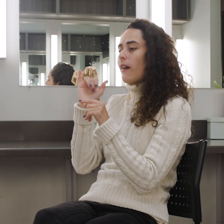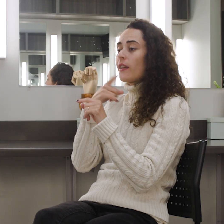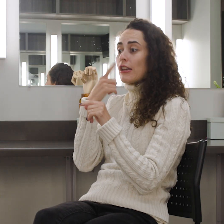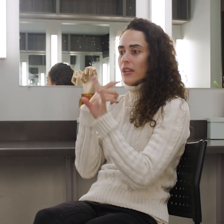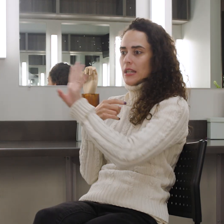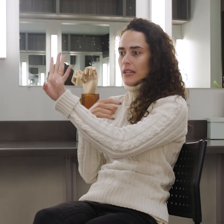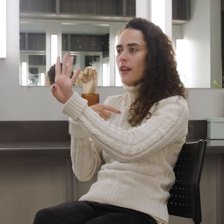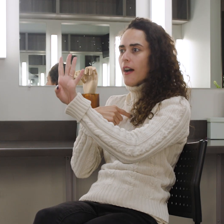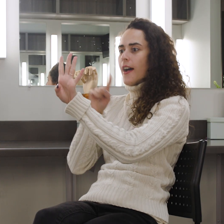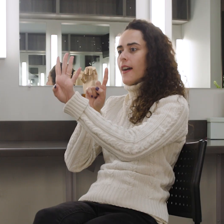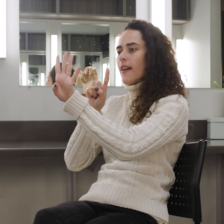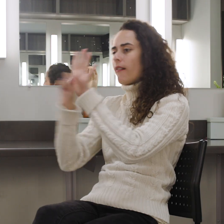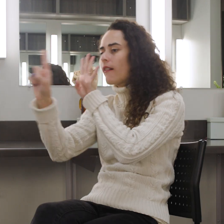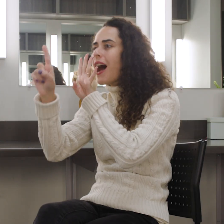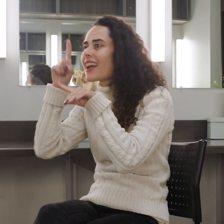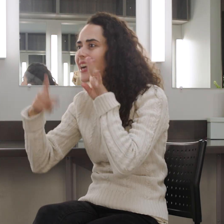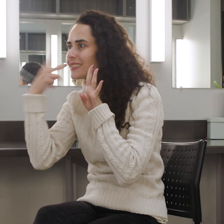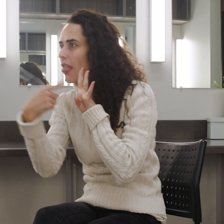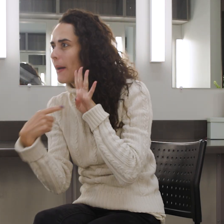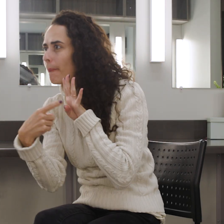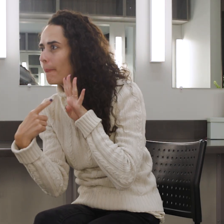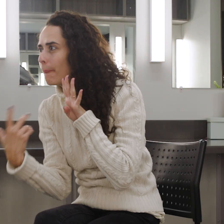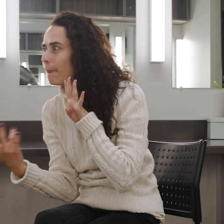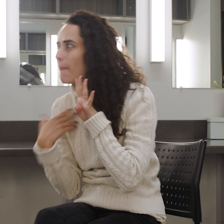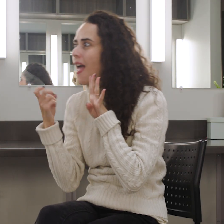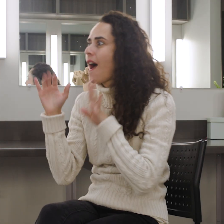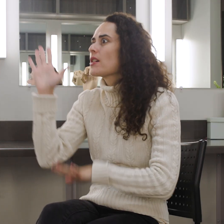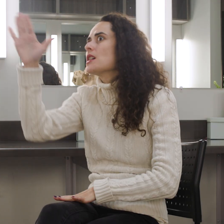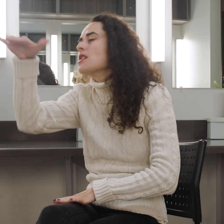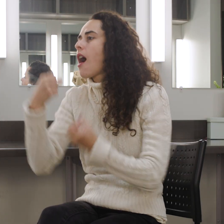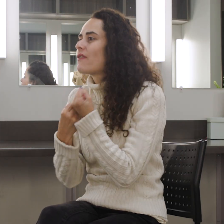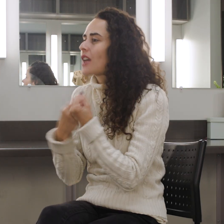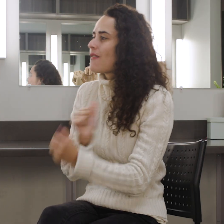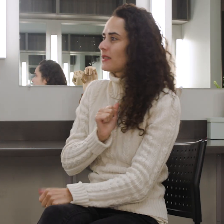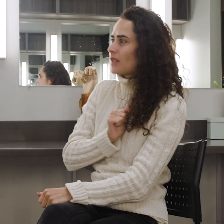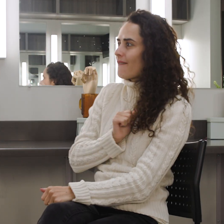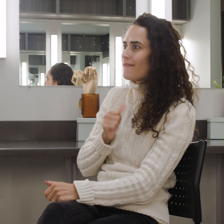Like, maybe there are a few hearing people in front of me. If I cross in front of them then I can’t see them anymore. Those times I have to advocate for myself.